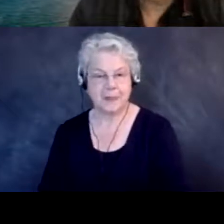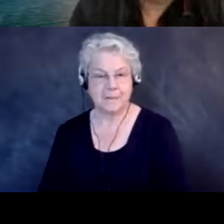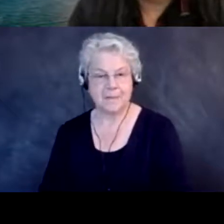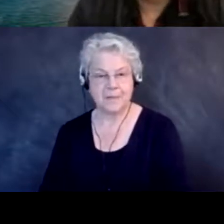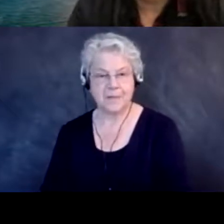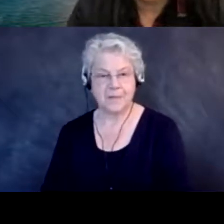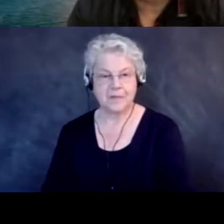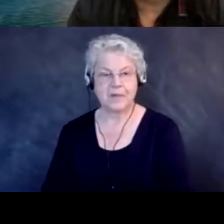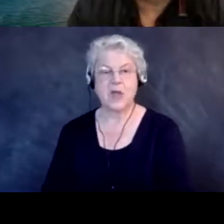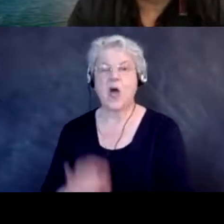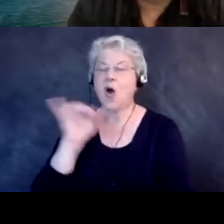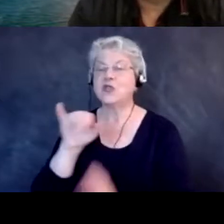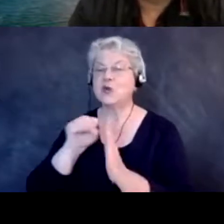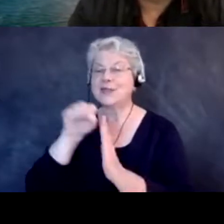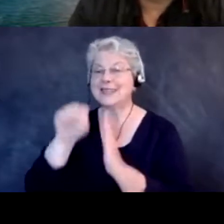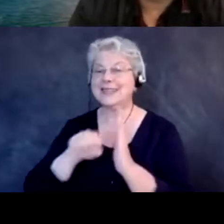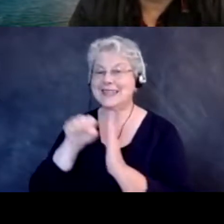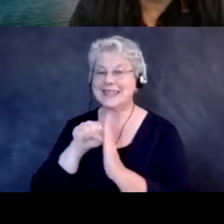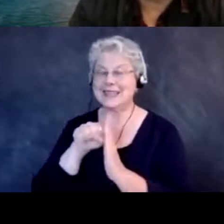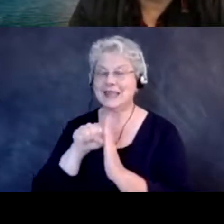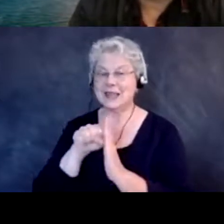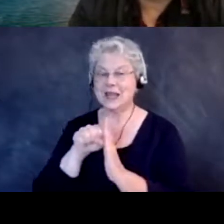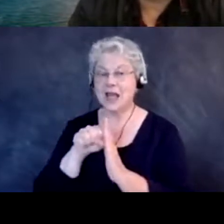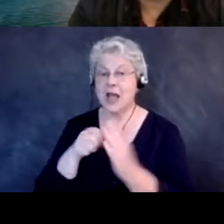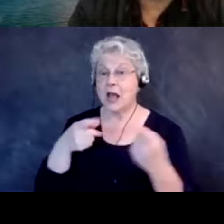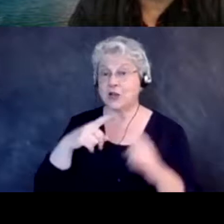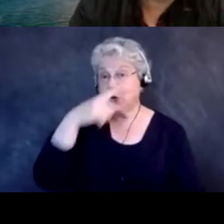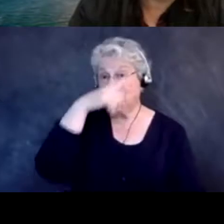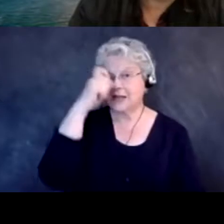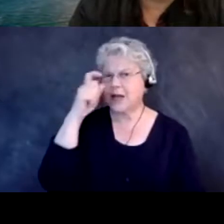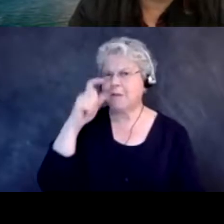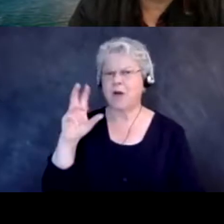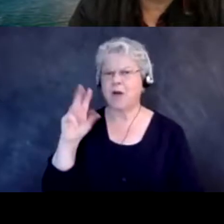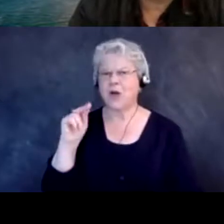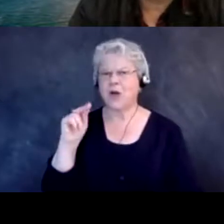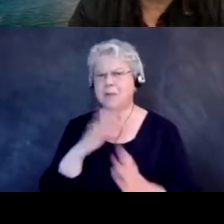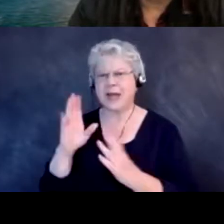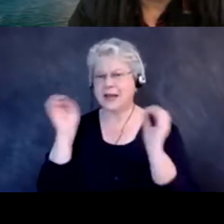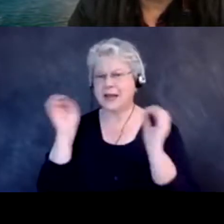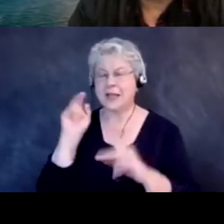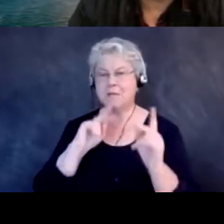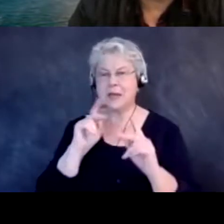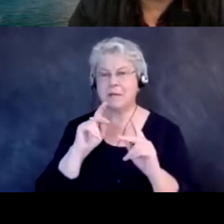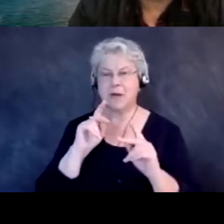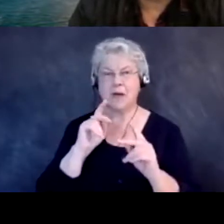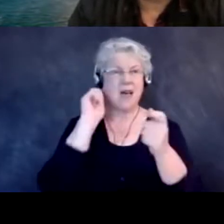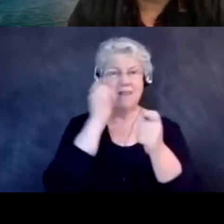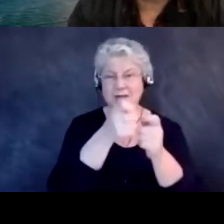It's also seasonal. So we can't plan during the summer. People are out there hunting and fishing, doing all kinds of other things. You’re not going to get the same turnout in the summer as